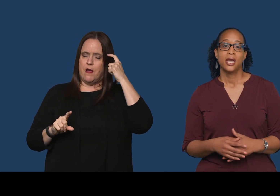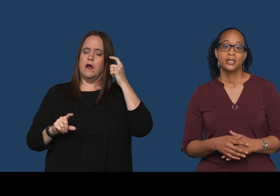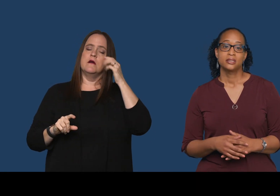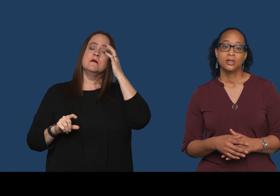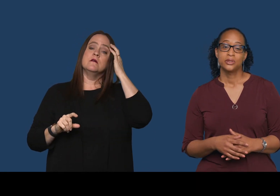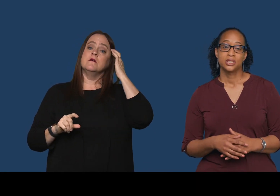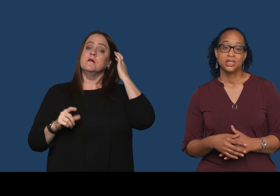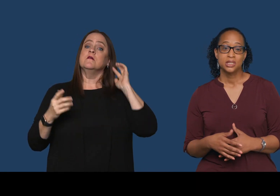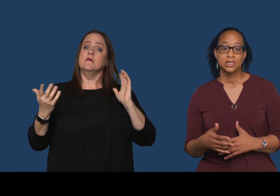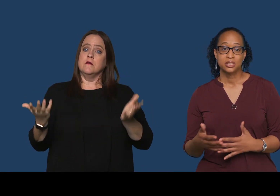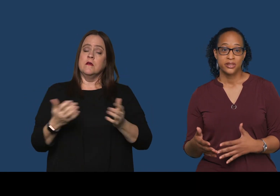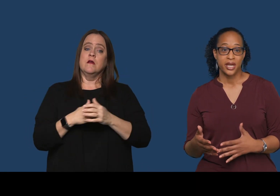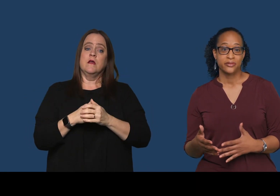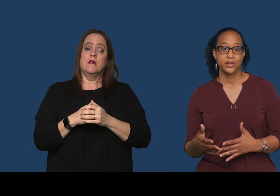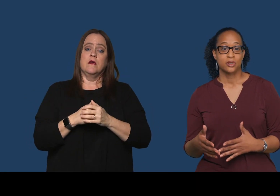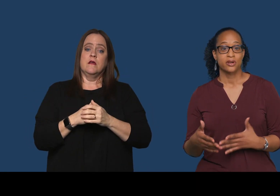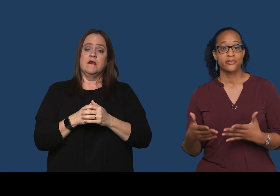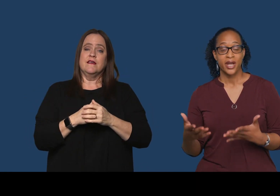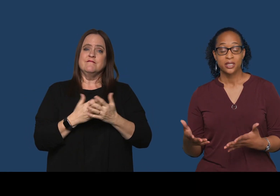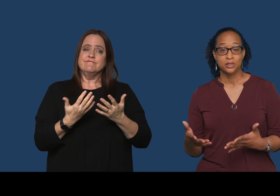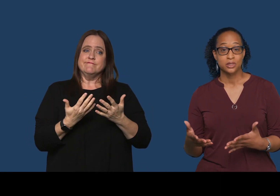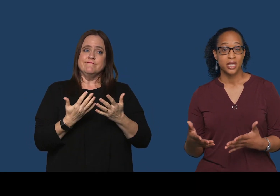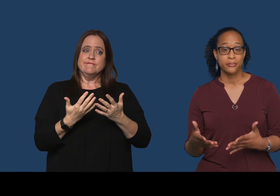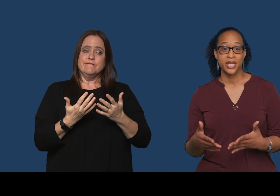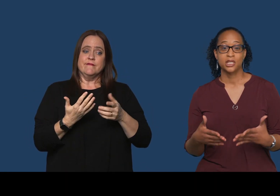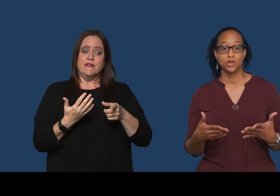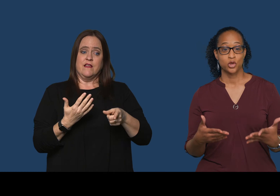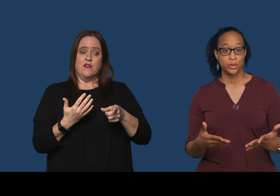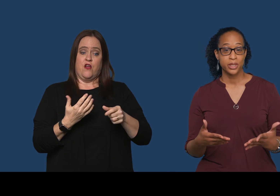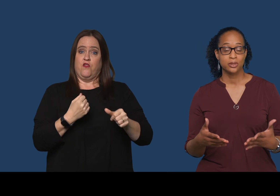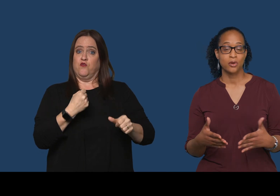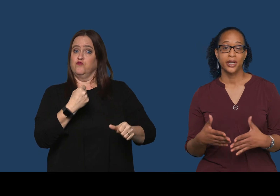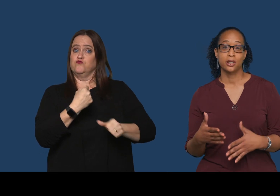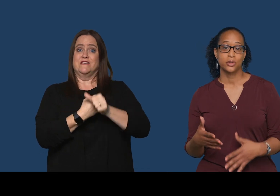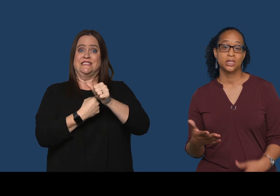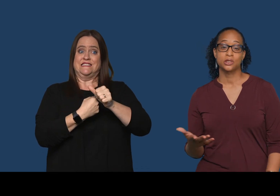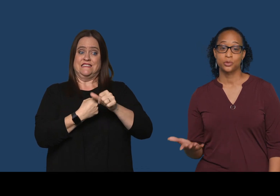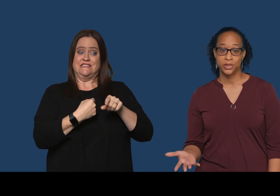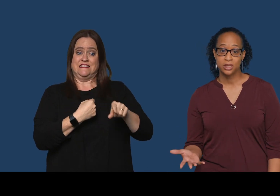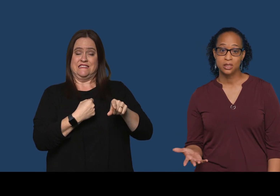And so in addition to that there are factors that may contribute or increase the risk